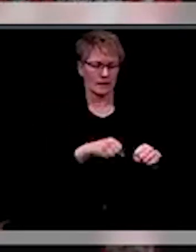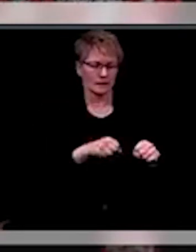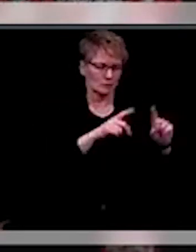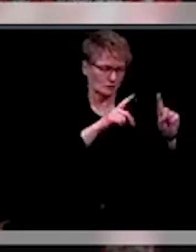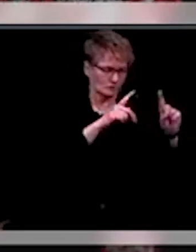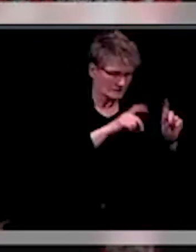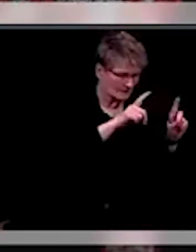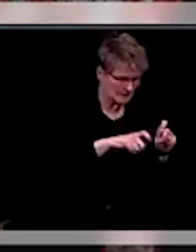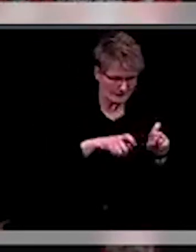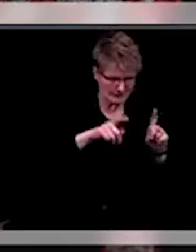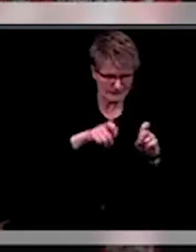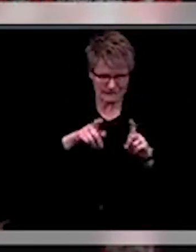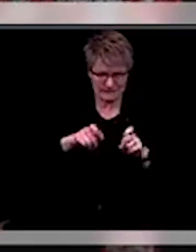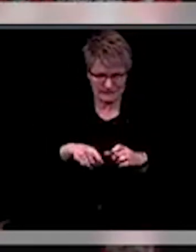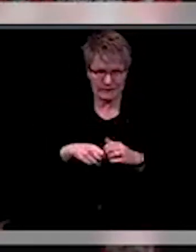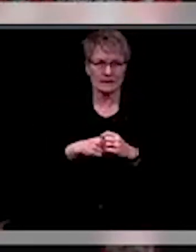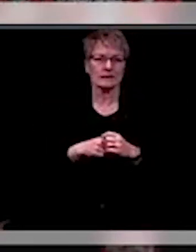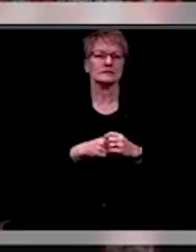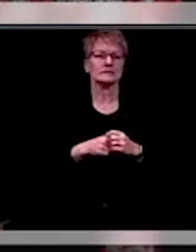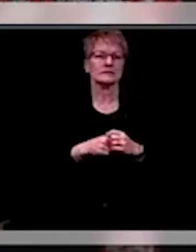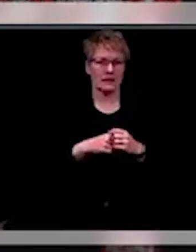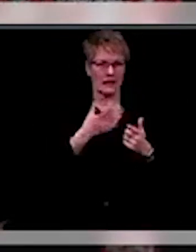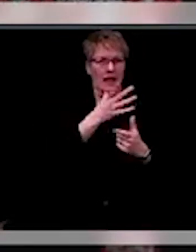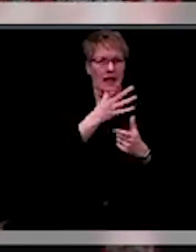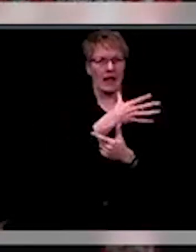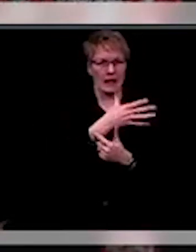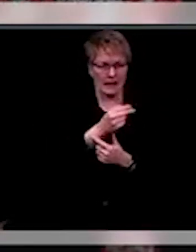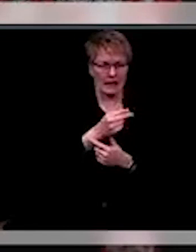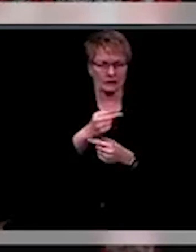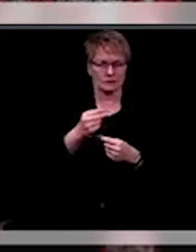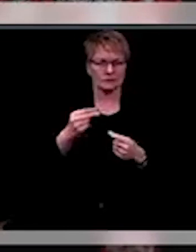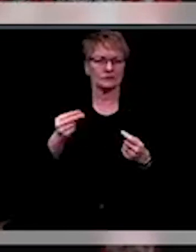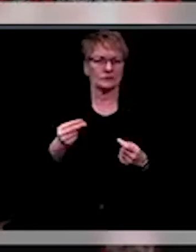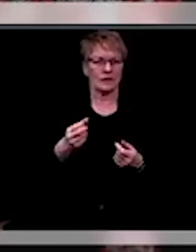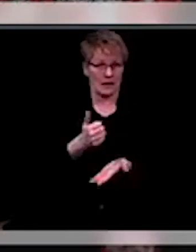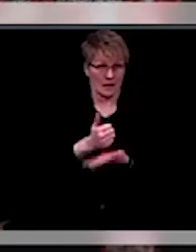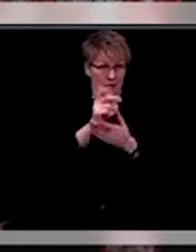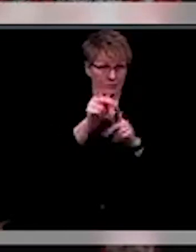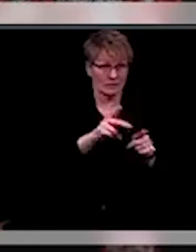right kinds of personal protective equipment use and that kind of a thing and prevent spread from,